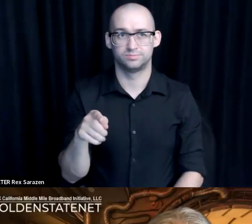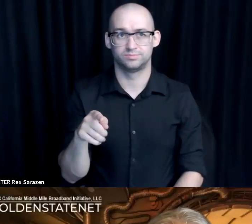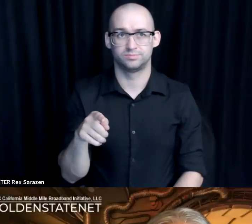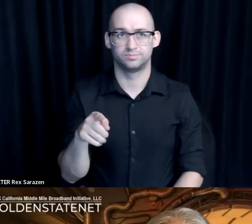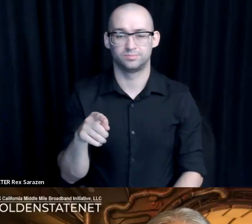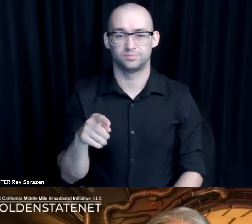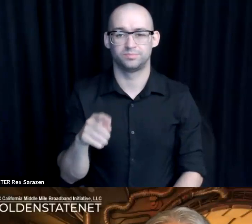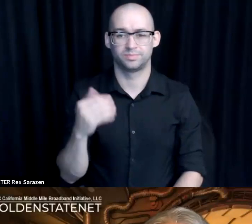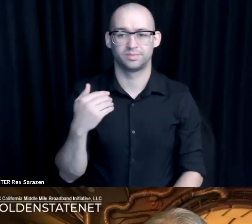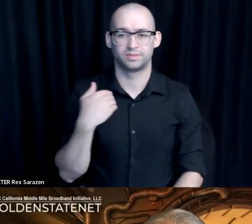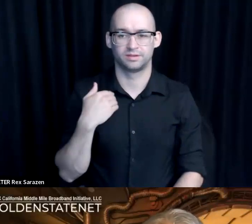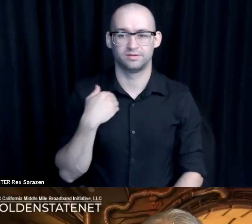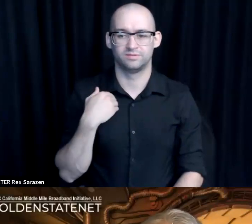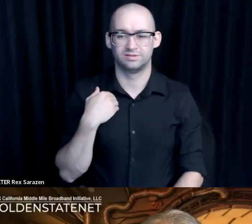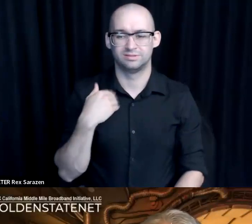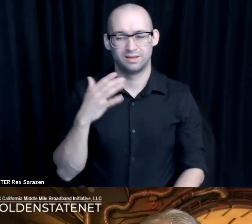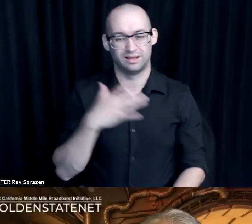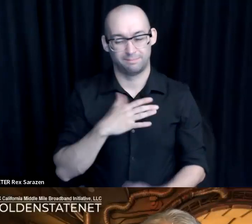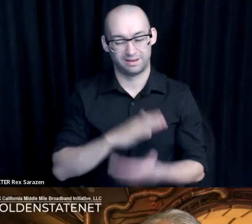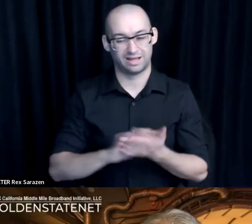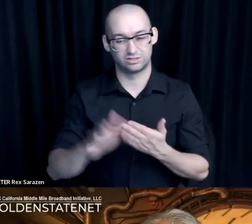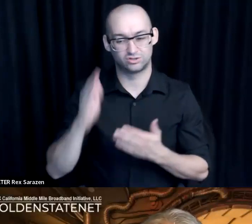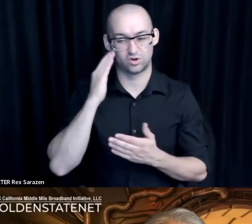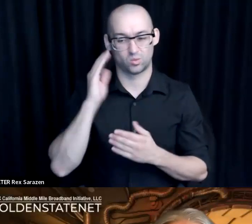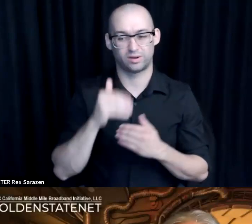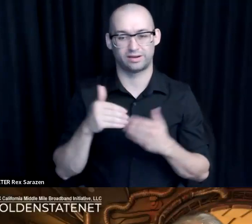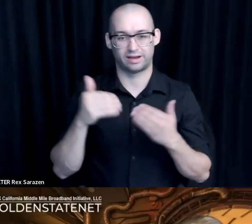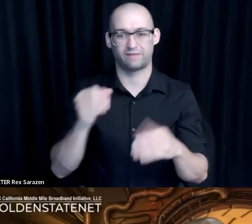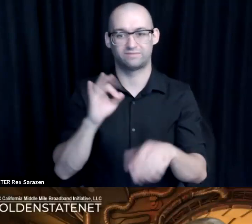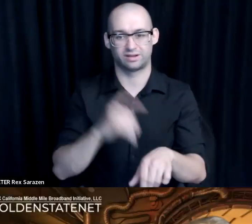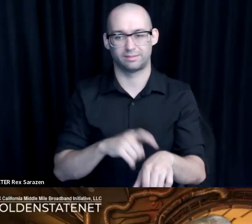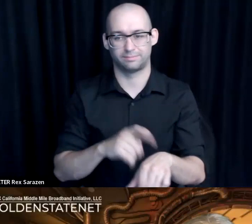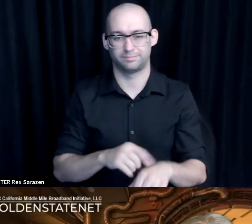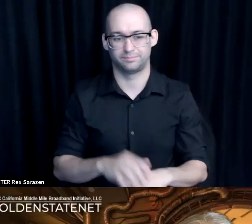it would be nice to know those ahead of time. You read my mind. Thank you, Matt. Thank you.